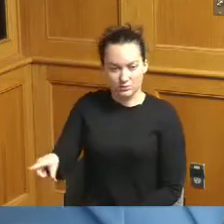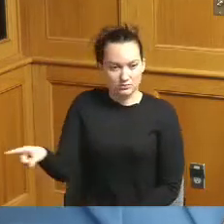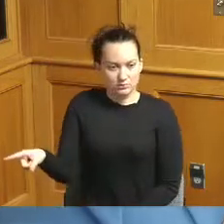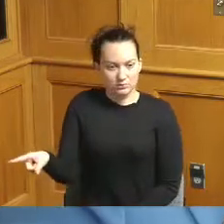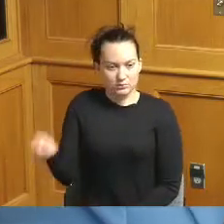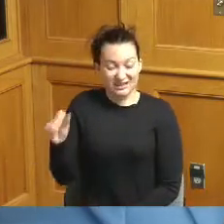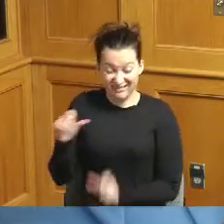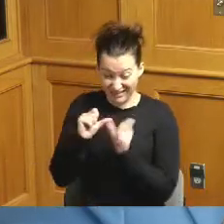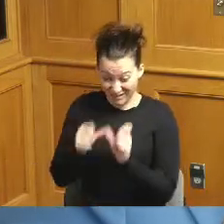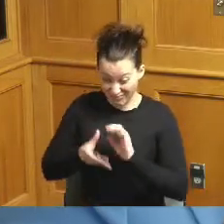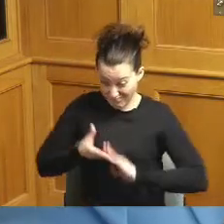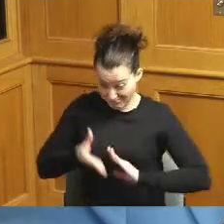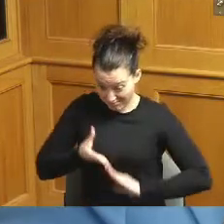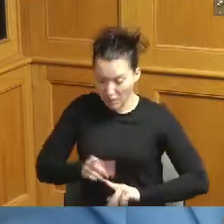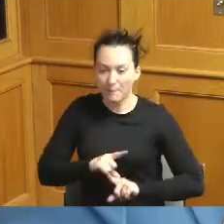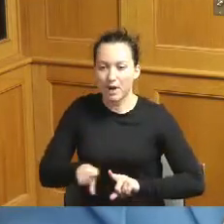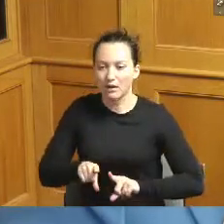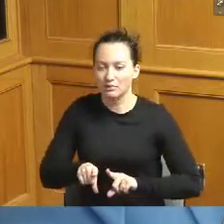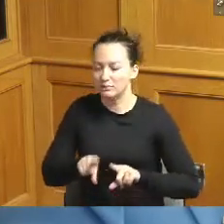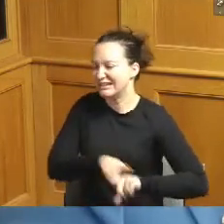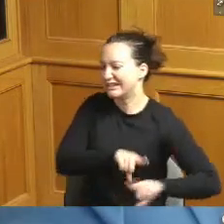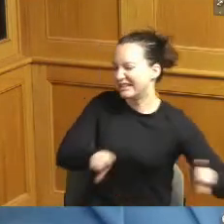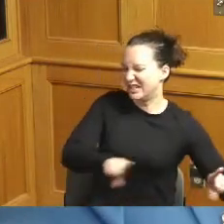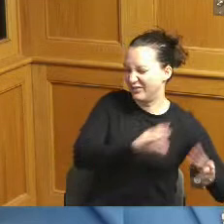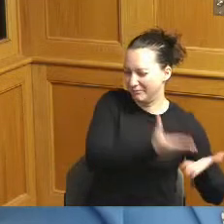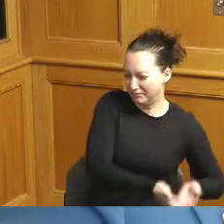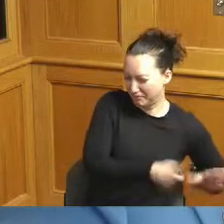be able to continue to operate but that's out of a different pot of number because it's not